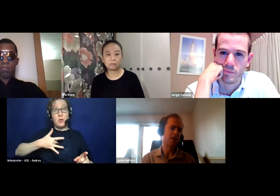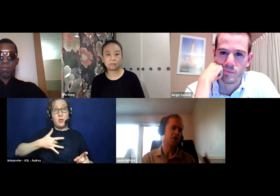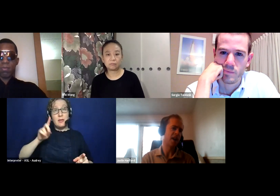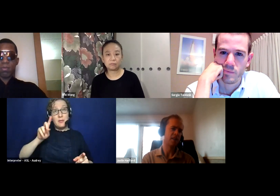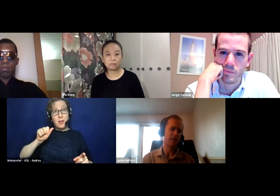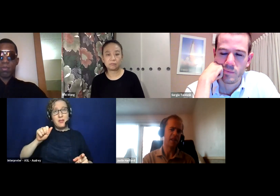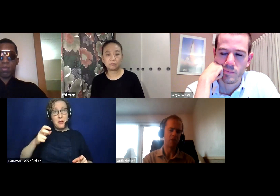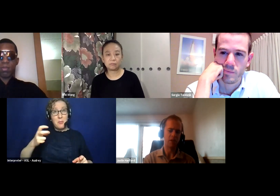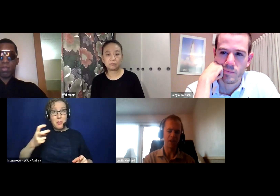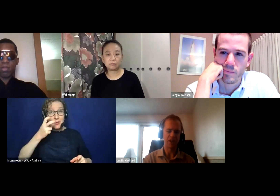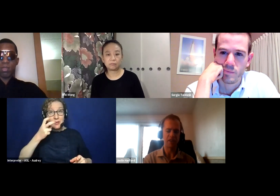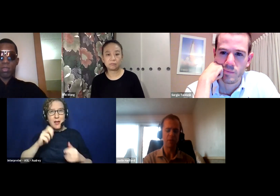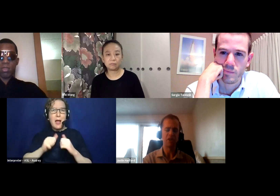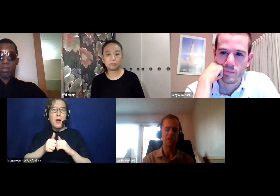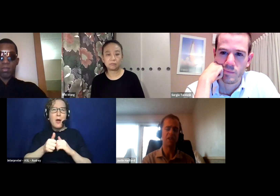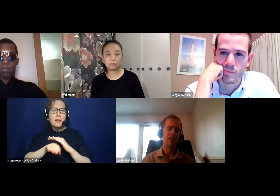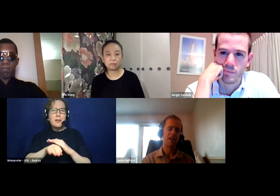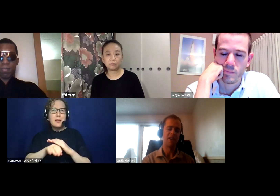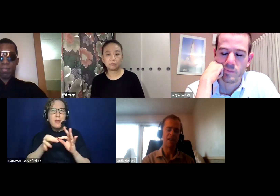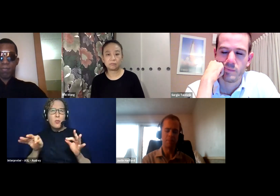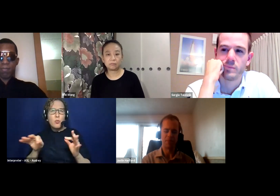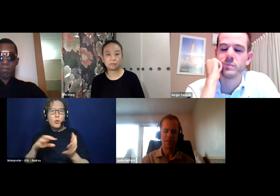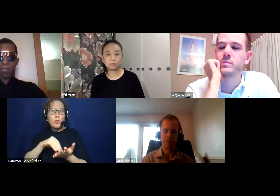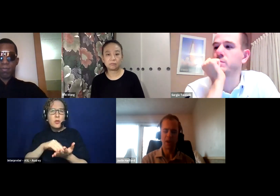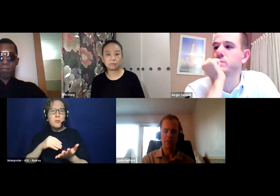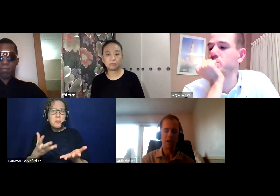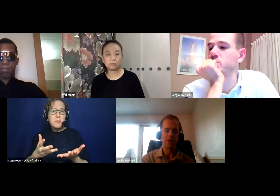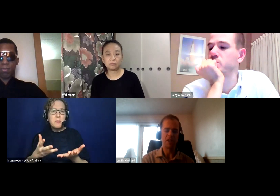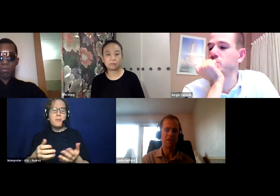manage to access language learning, and you mentioned a variety of accommodations